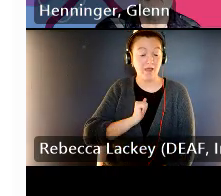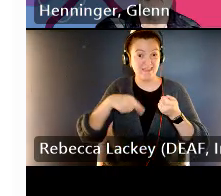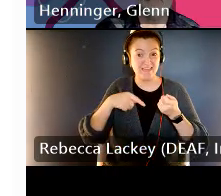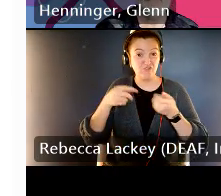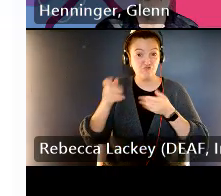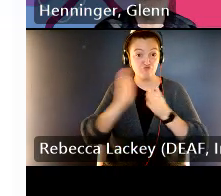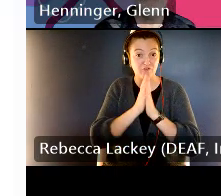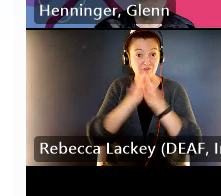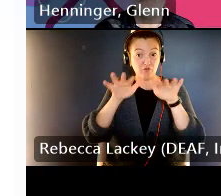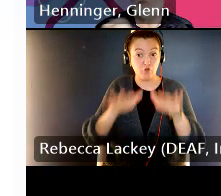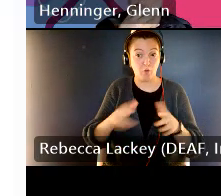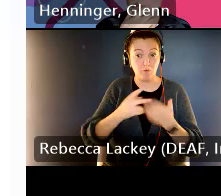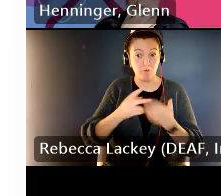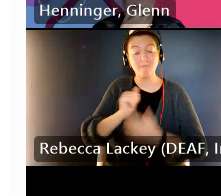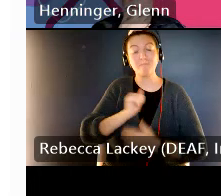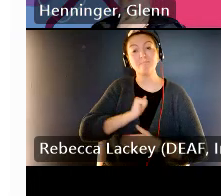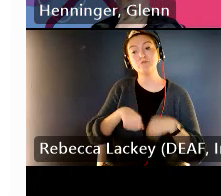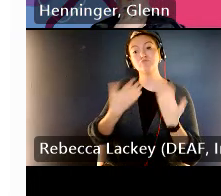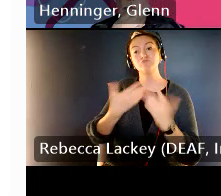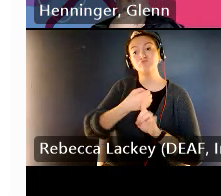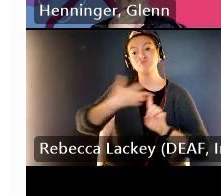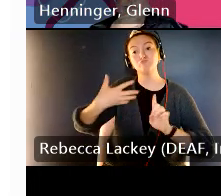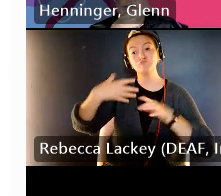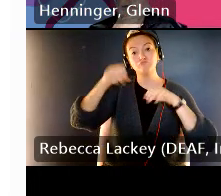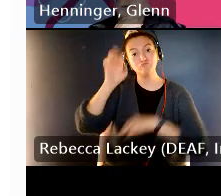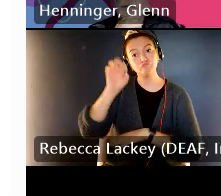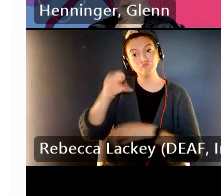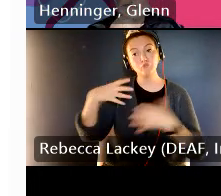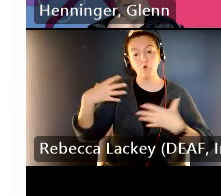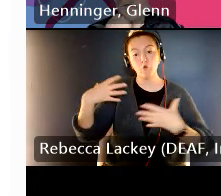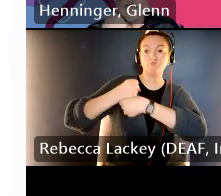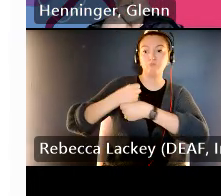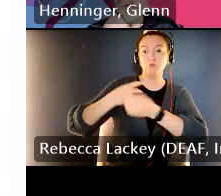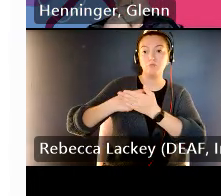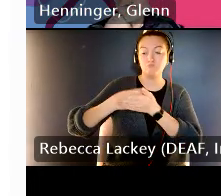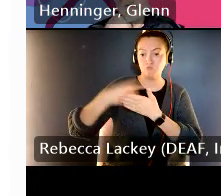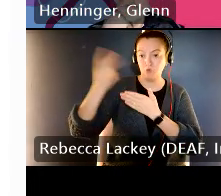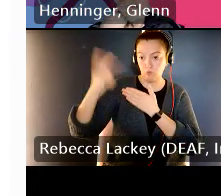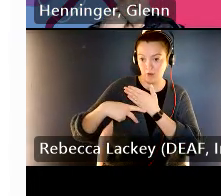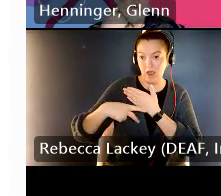So today I'll be providing an overview of the program and explain how this roads